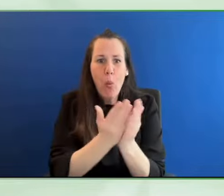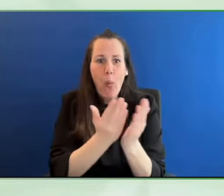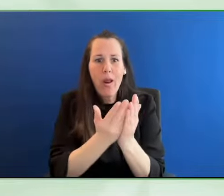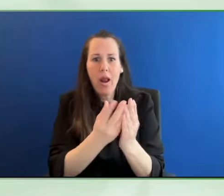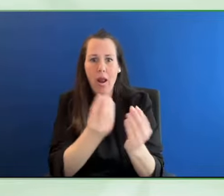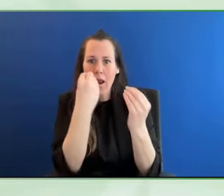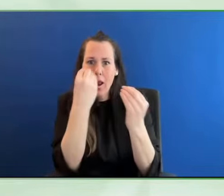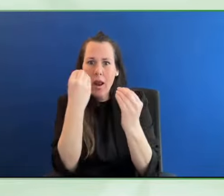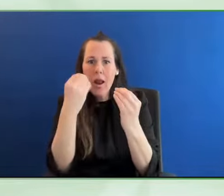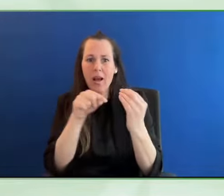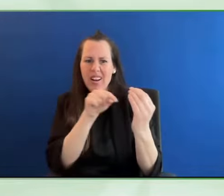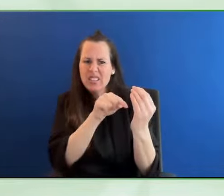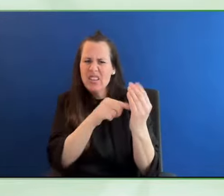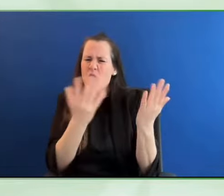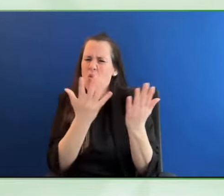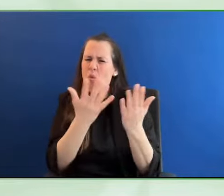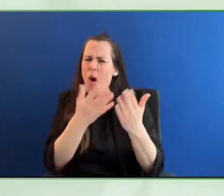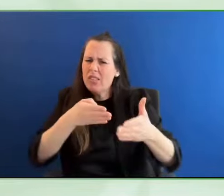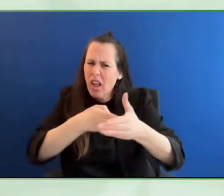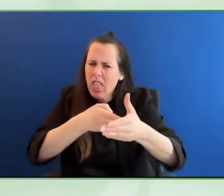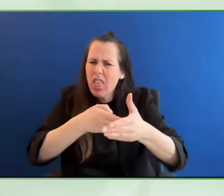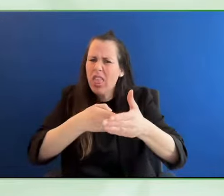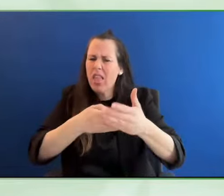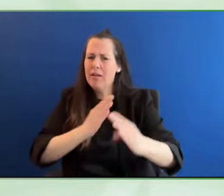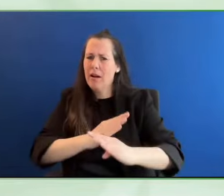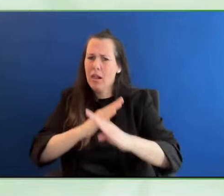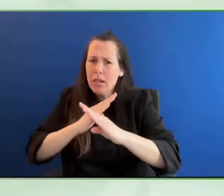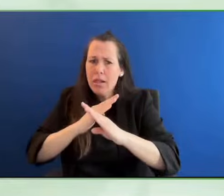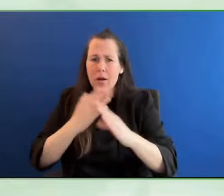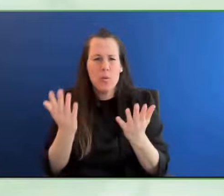It is exciting.